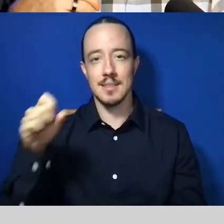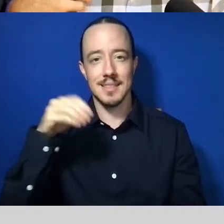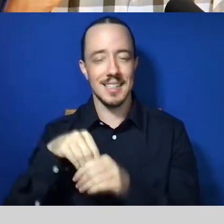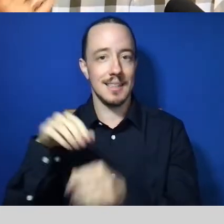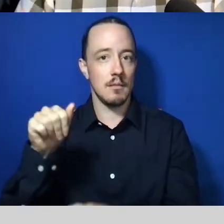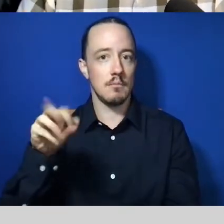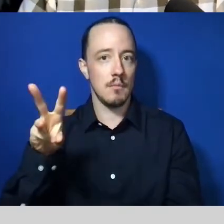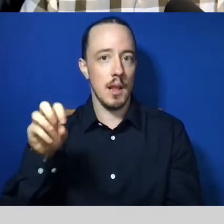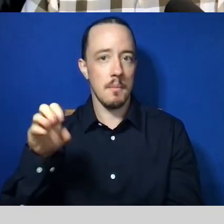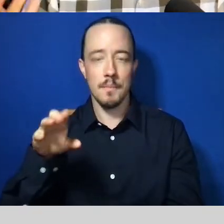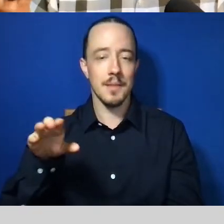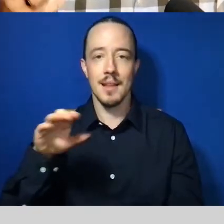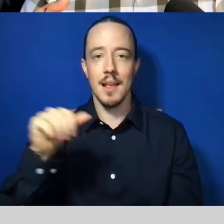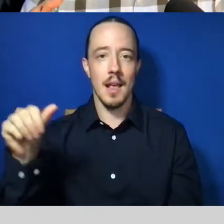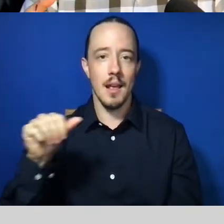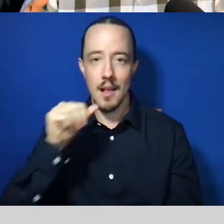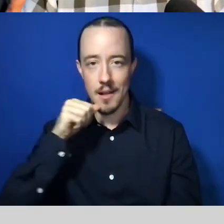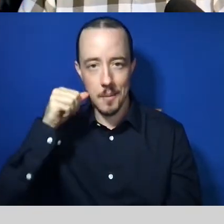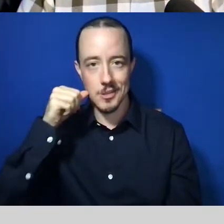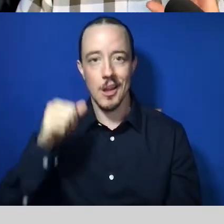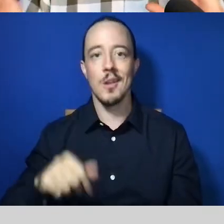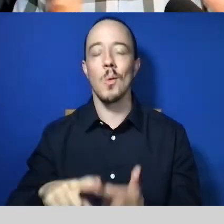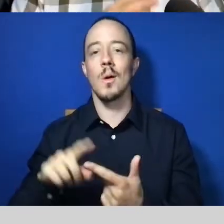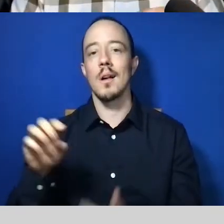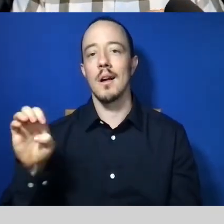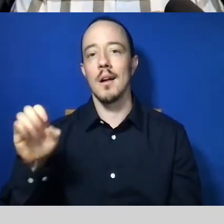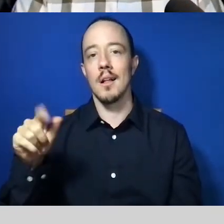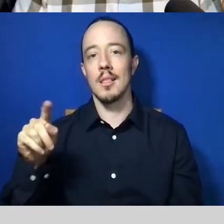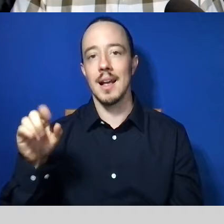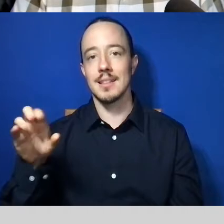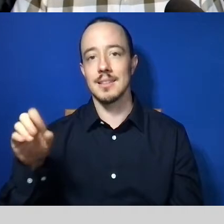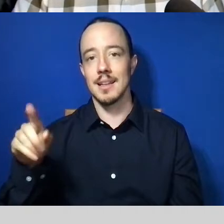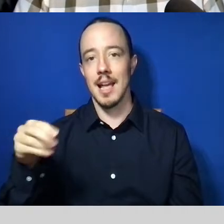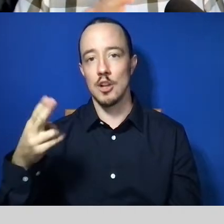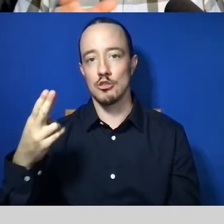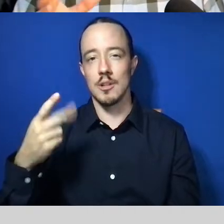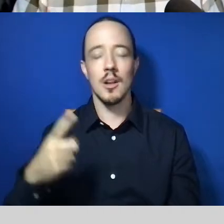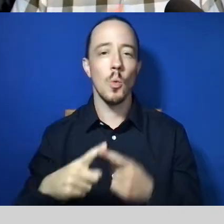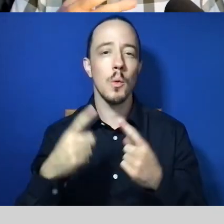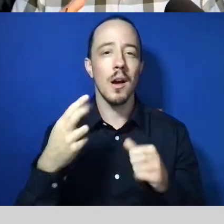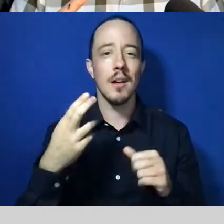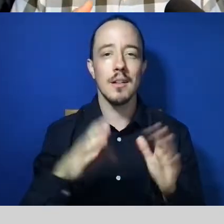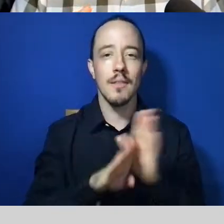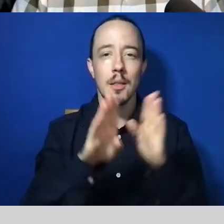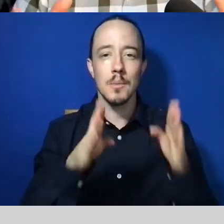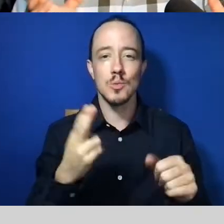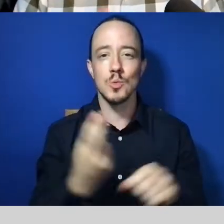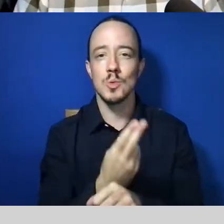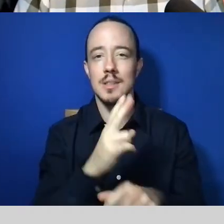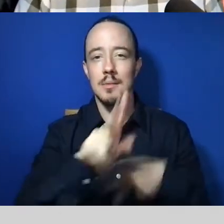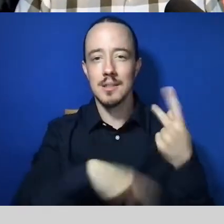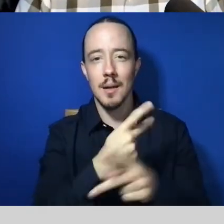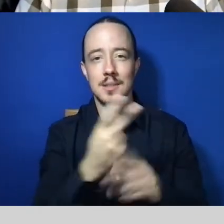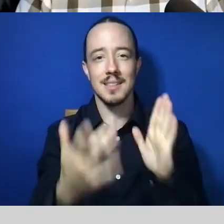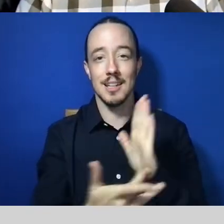or ElastiCache for our Redis. We want the developers to be leveraging those same technologies, but doing it locally via containers.